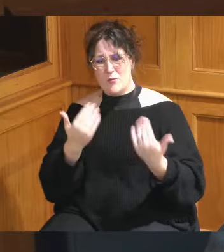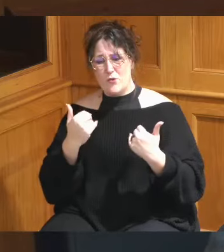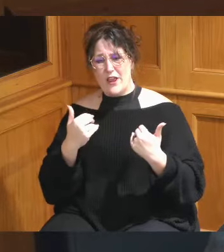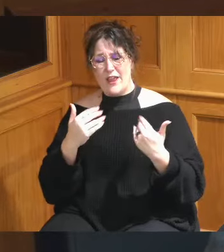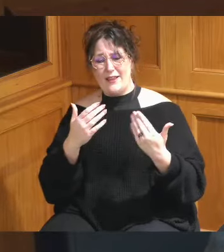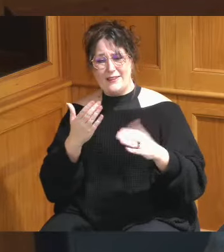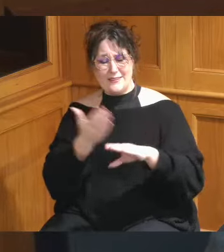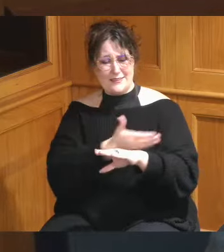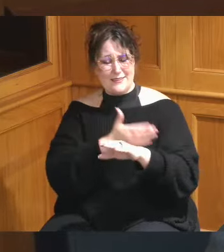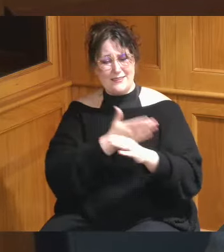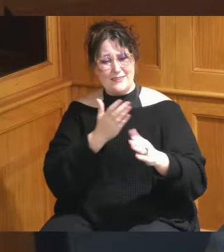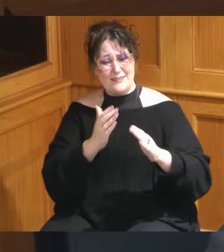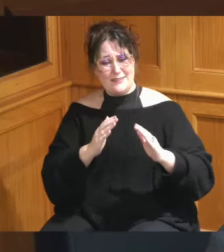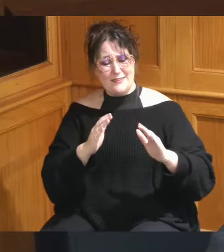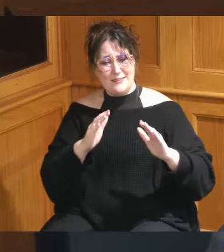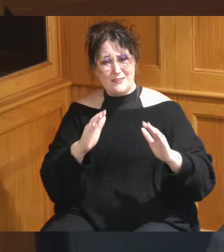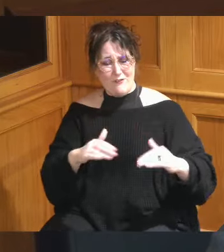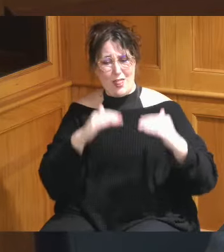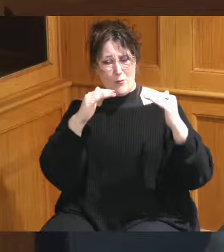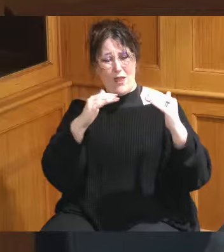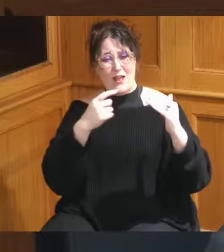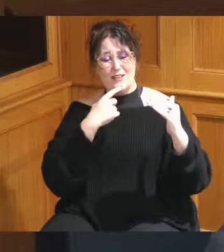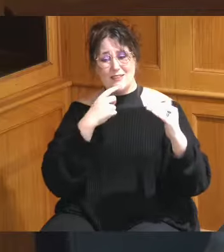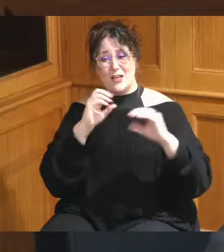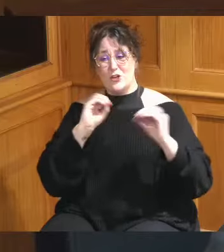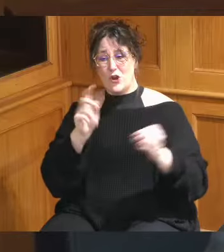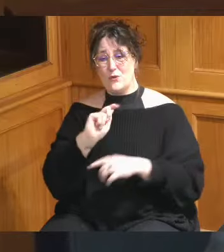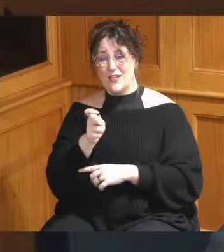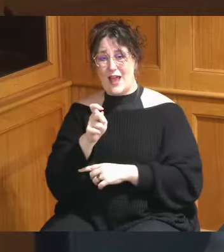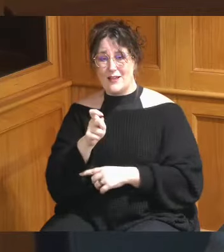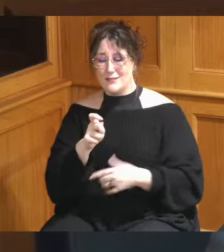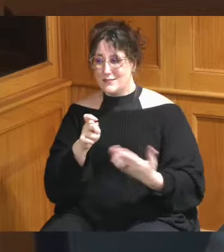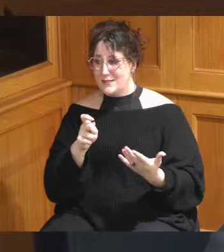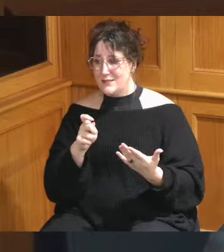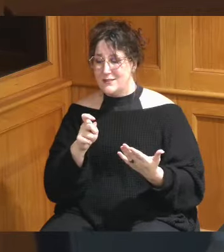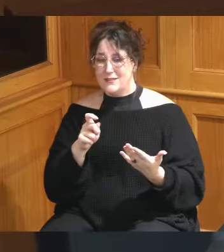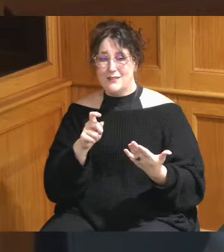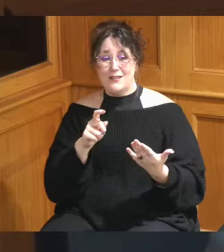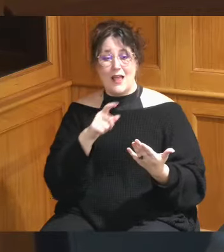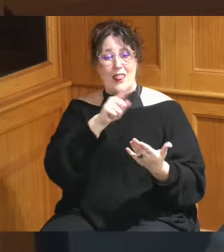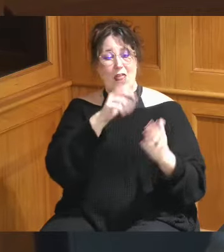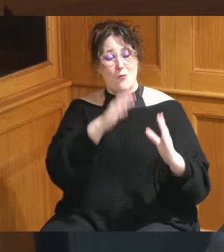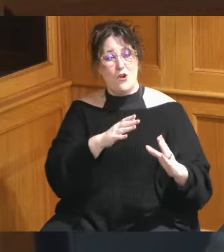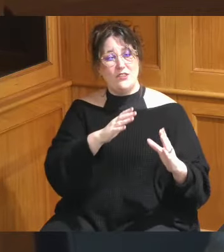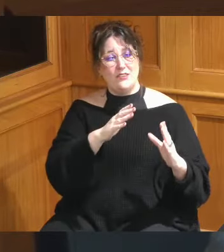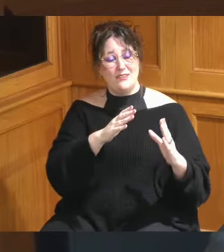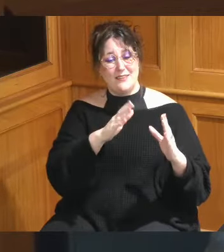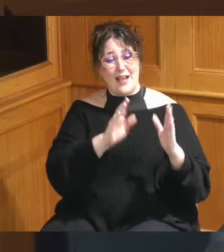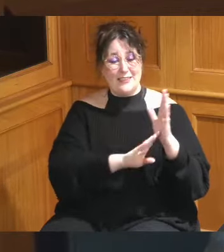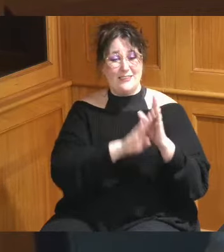and they'll say no tax. So and so's a developer and taxfree for five, six years. In meantime,